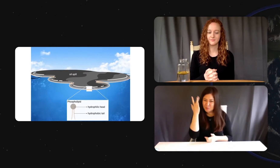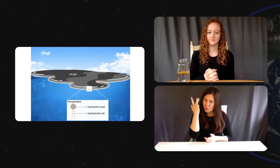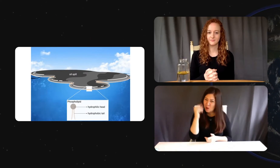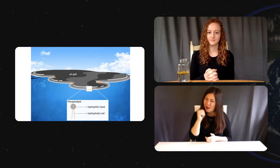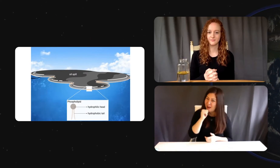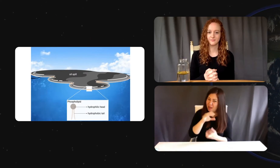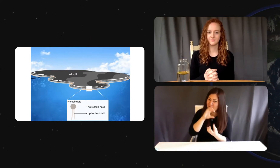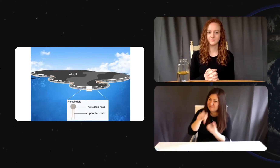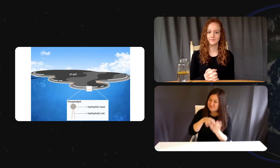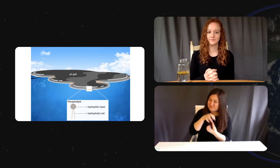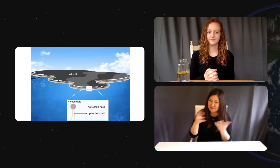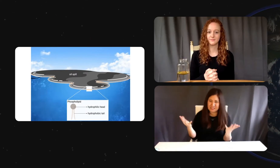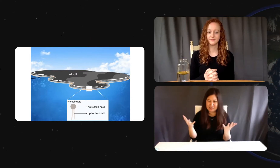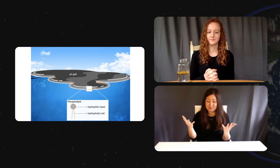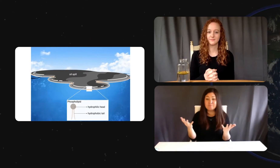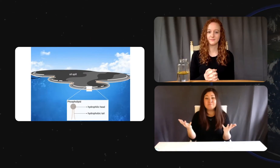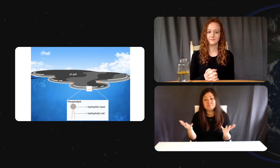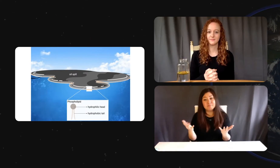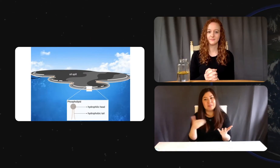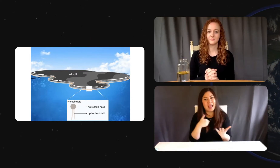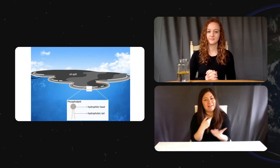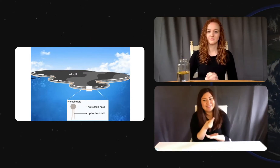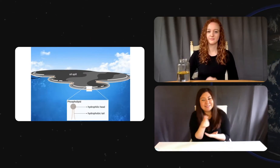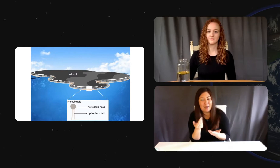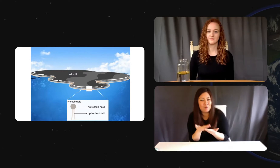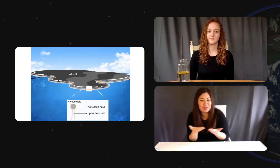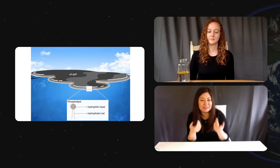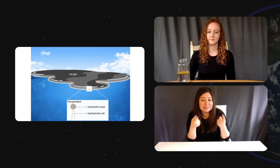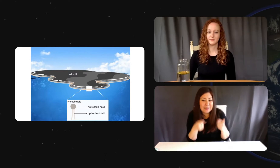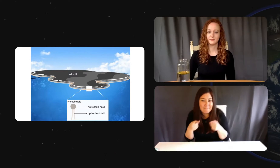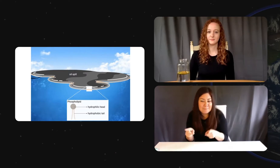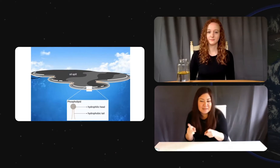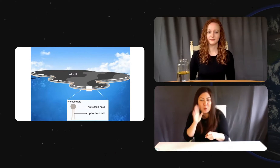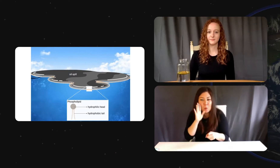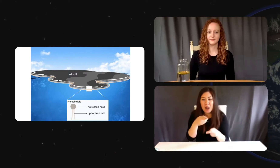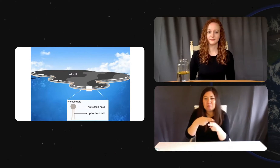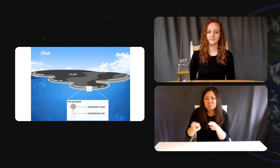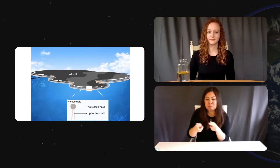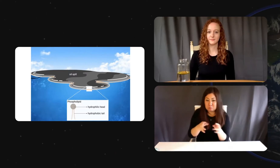There are a couple things going on.